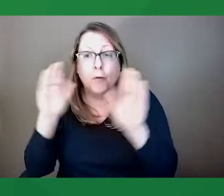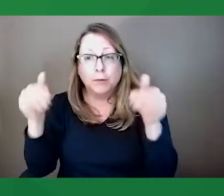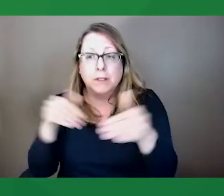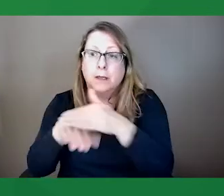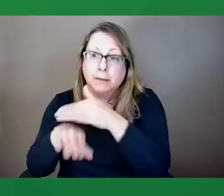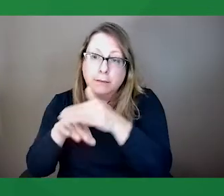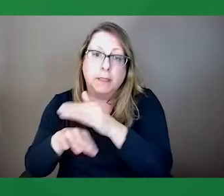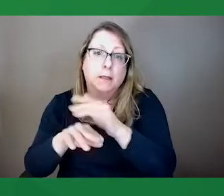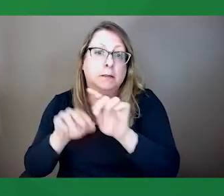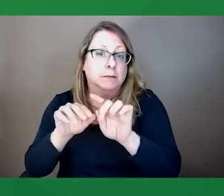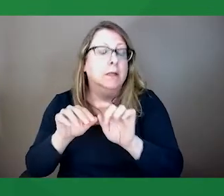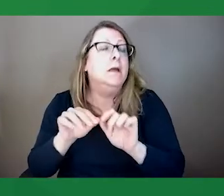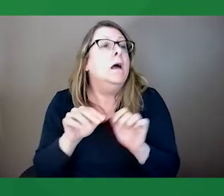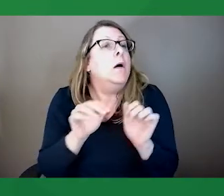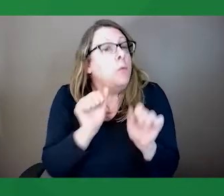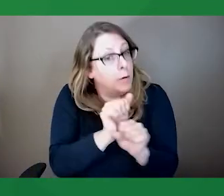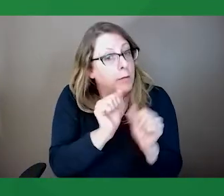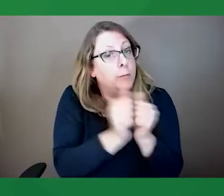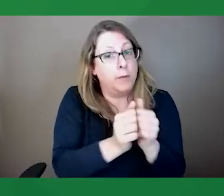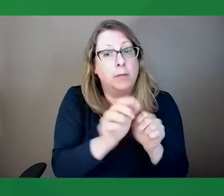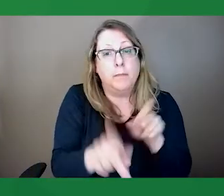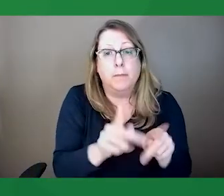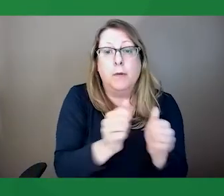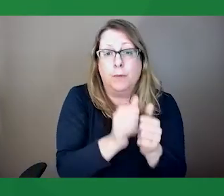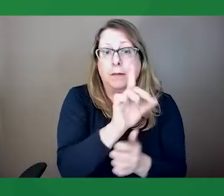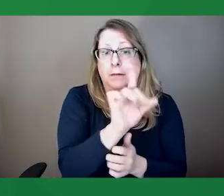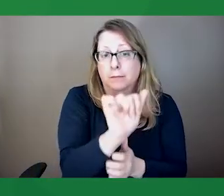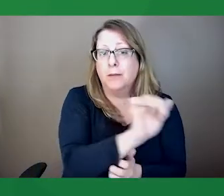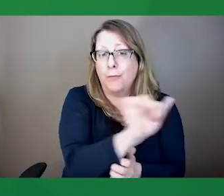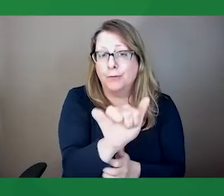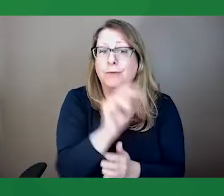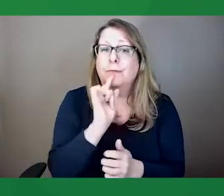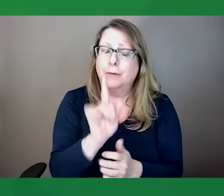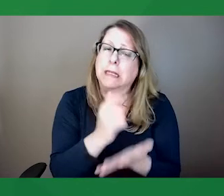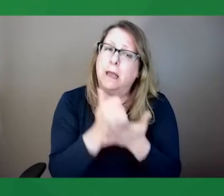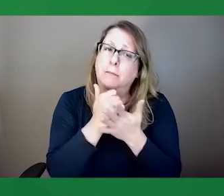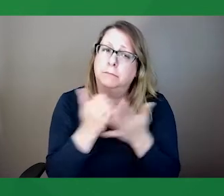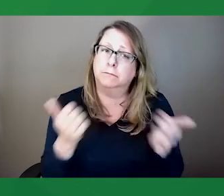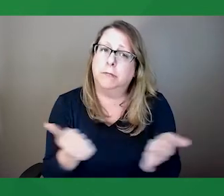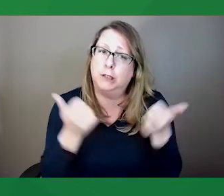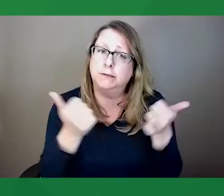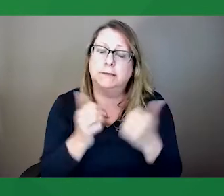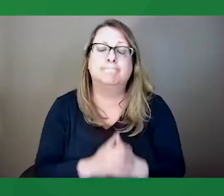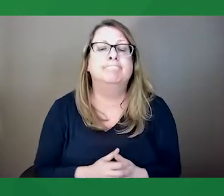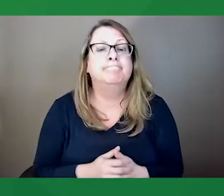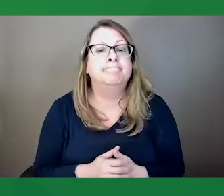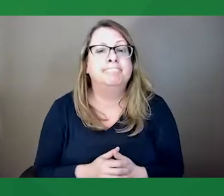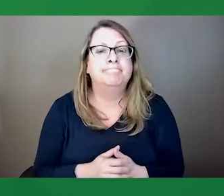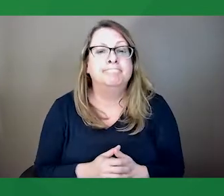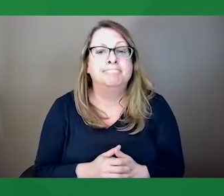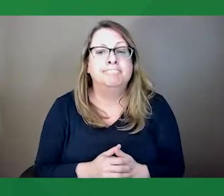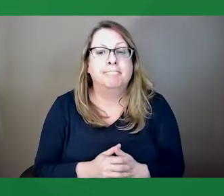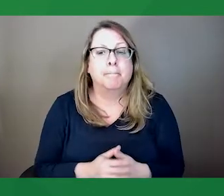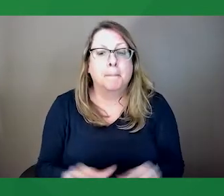as well as with people with disabilities. And that has helped me a lot. Now, as we go,